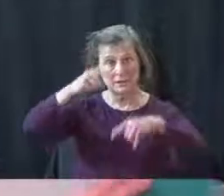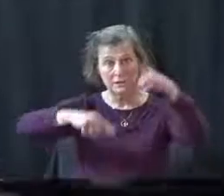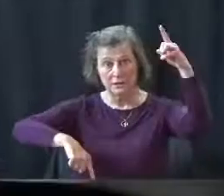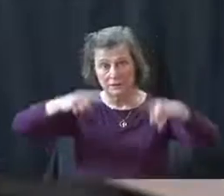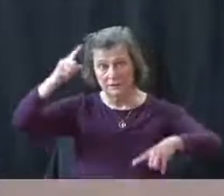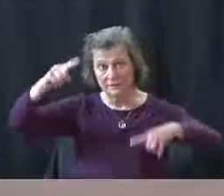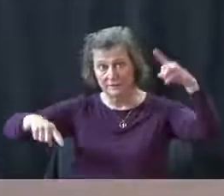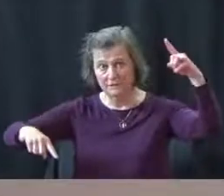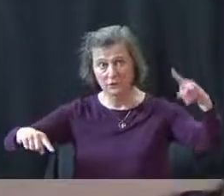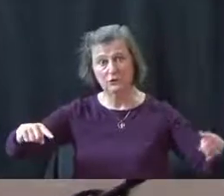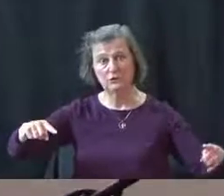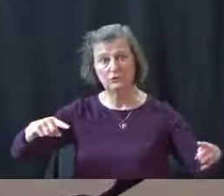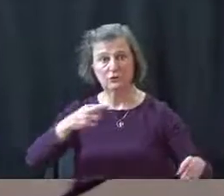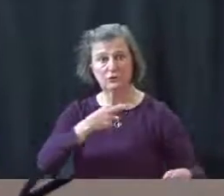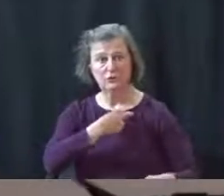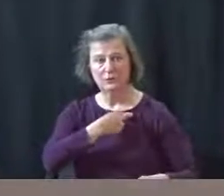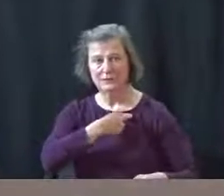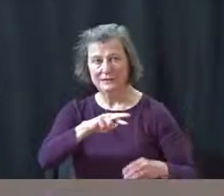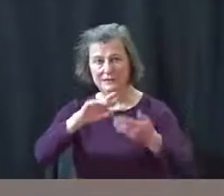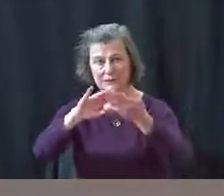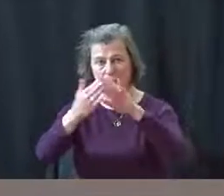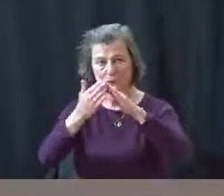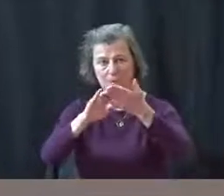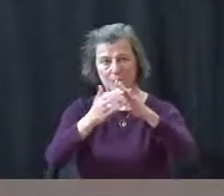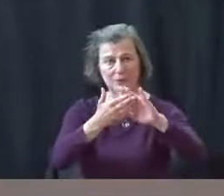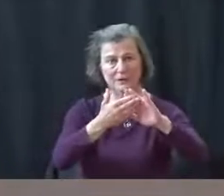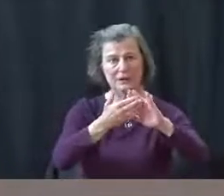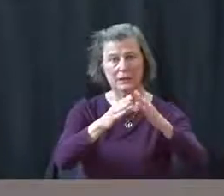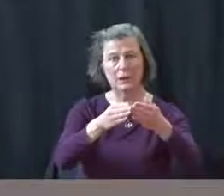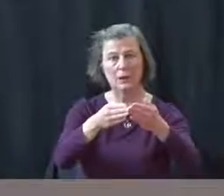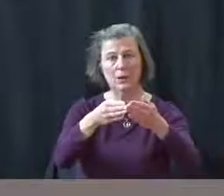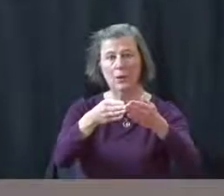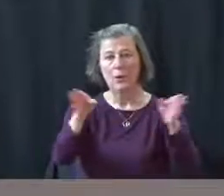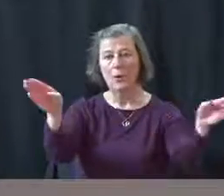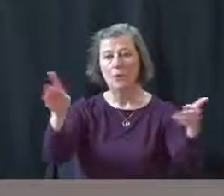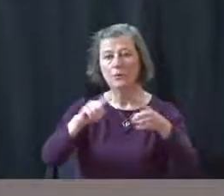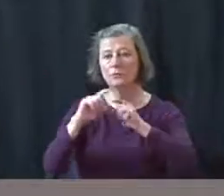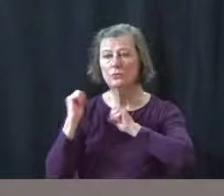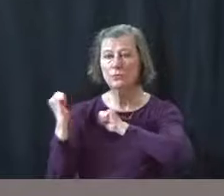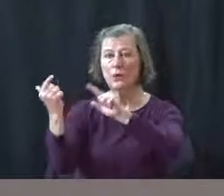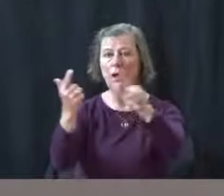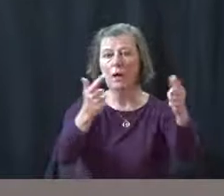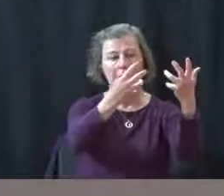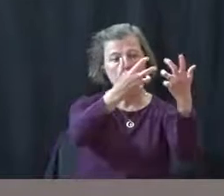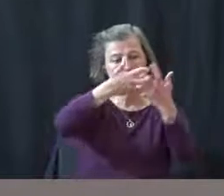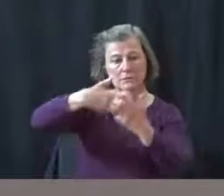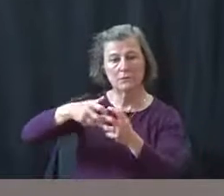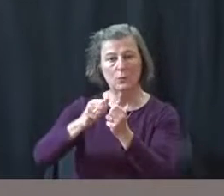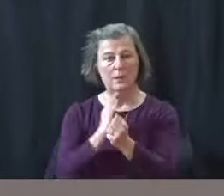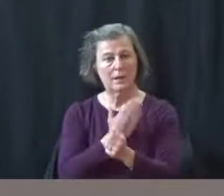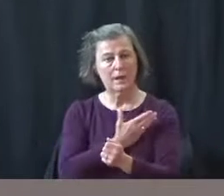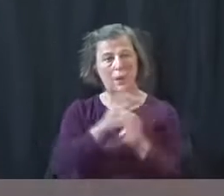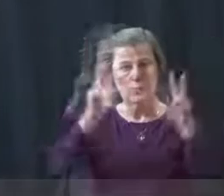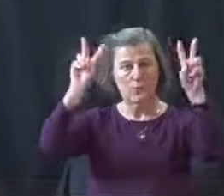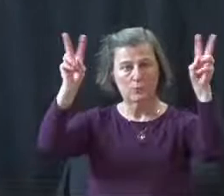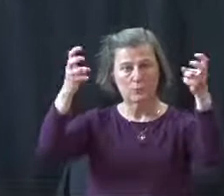It is open to all who are in accordance with our principles.